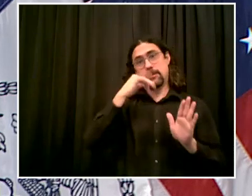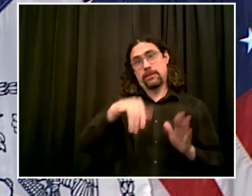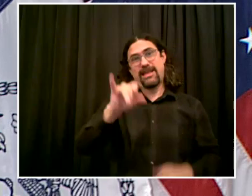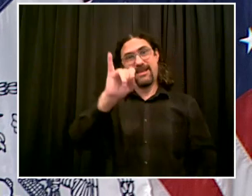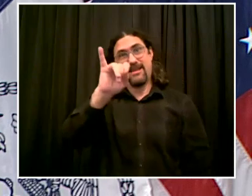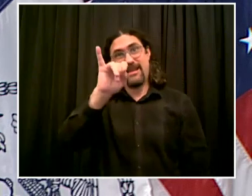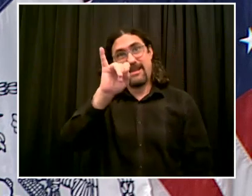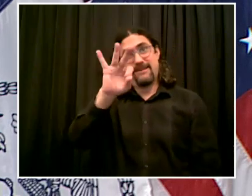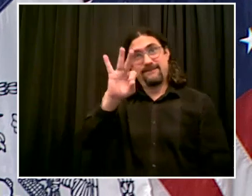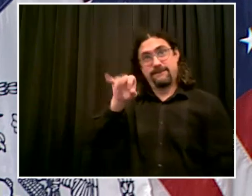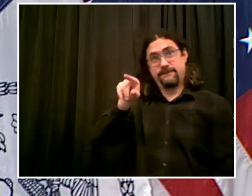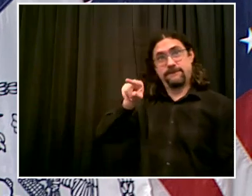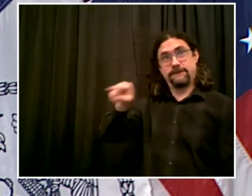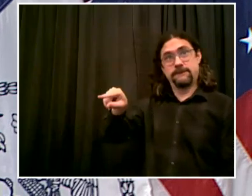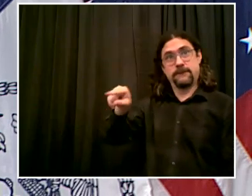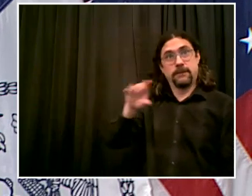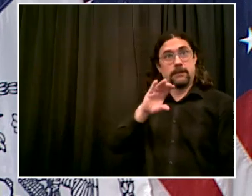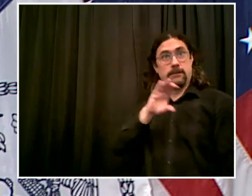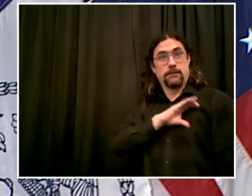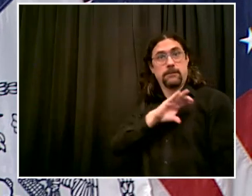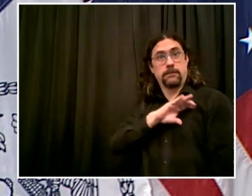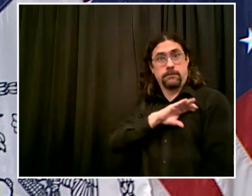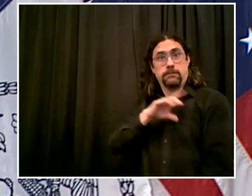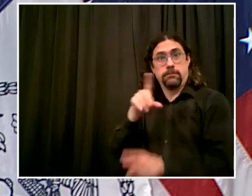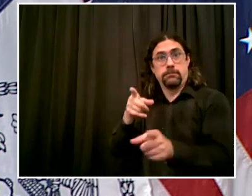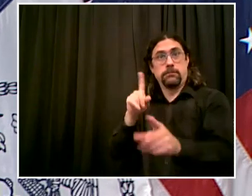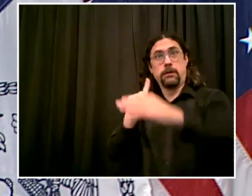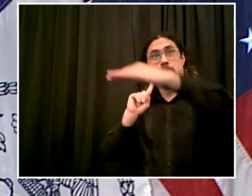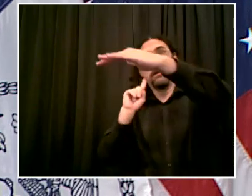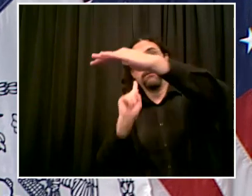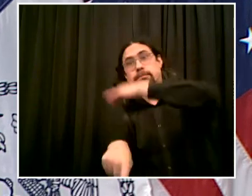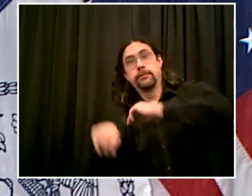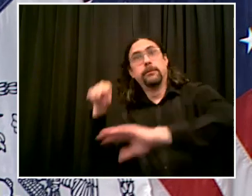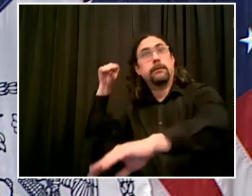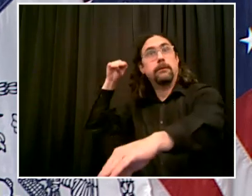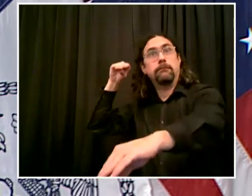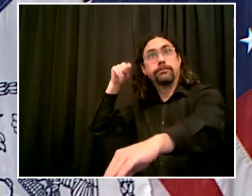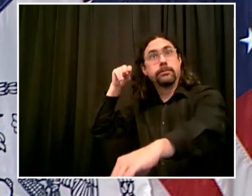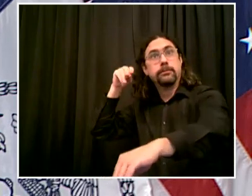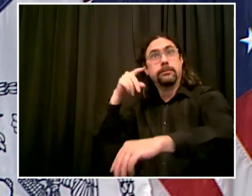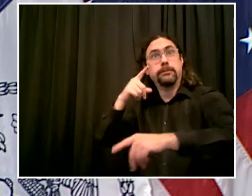YOU REVEALED YOUR POLICY LSAT YEAR? NOT IF THEY